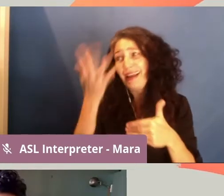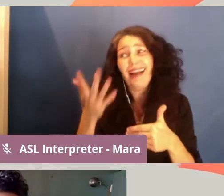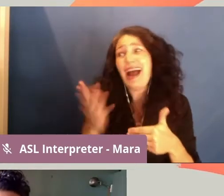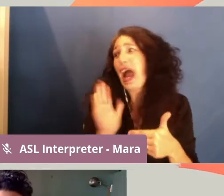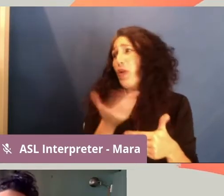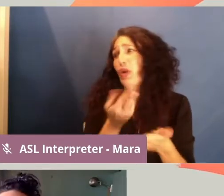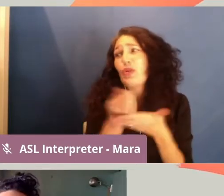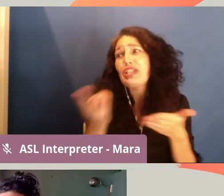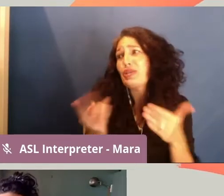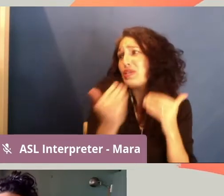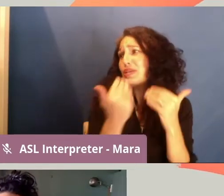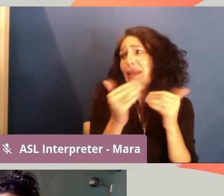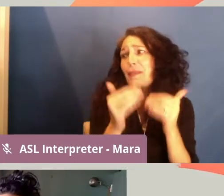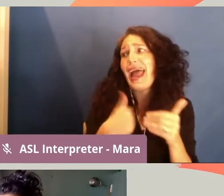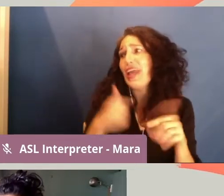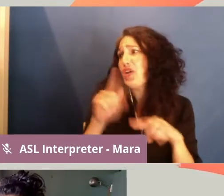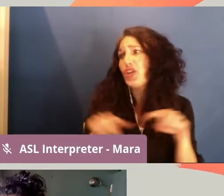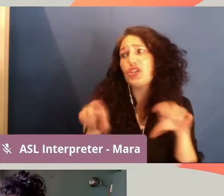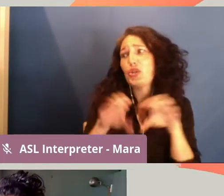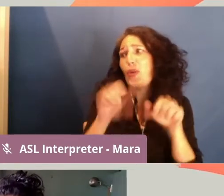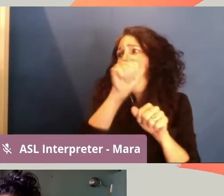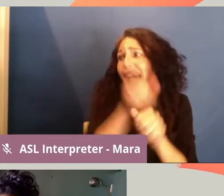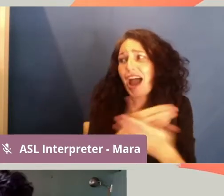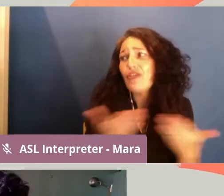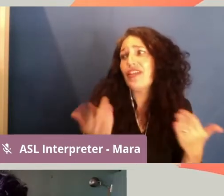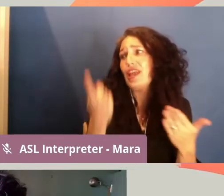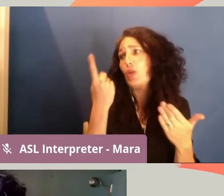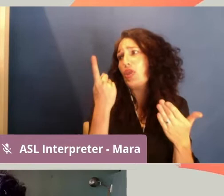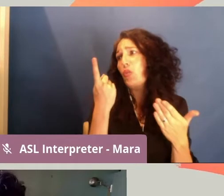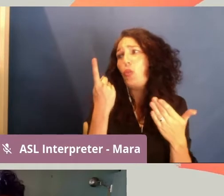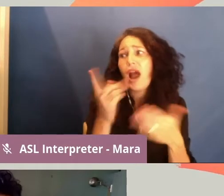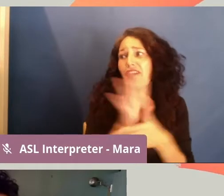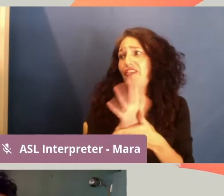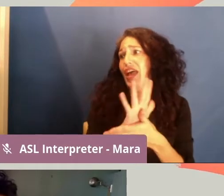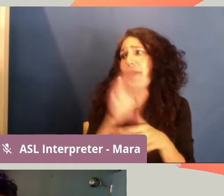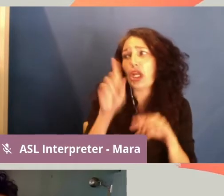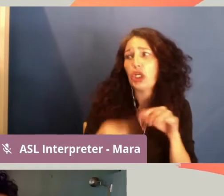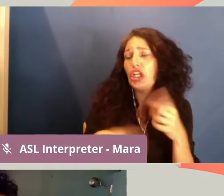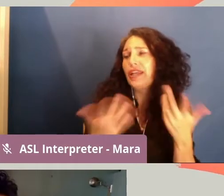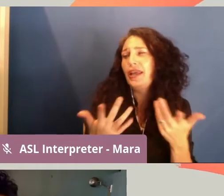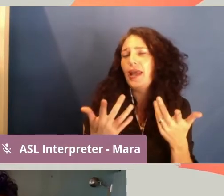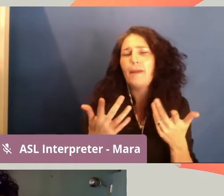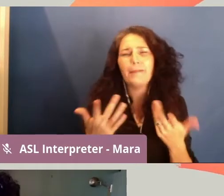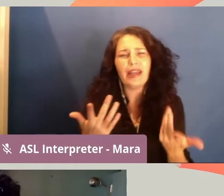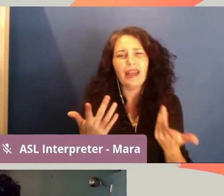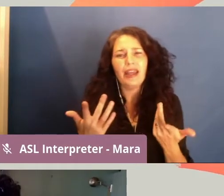or what might be the most problematic answer of all of them, is saying to him that I just couldn't find it.